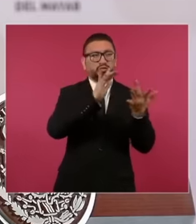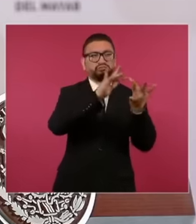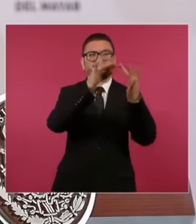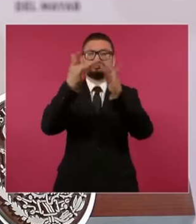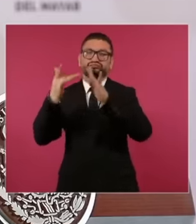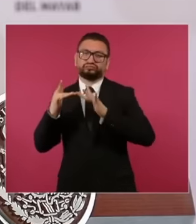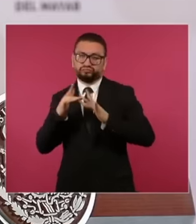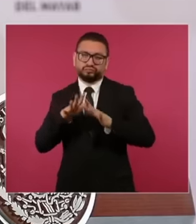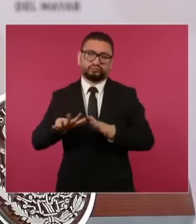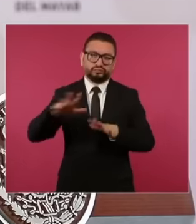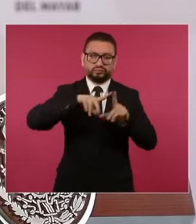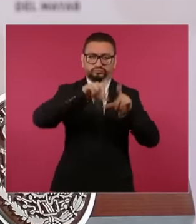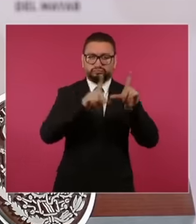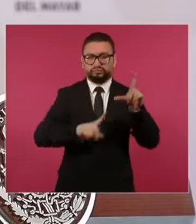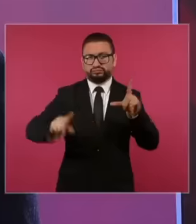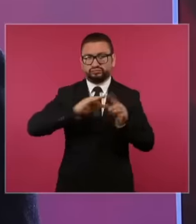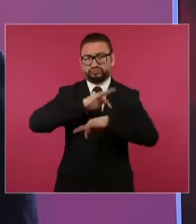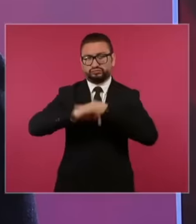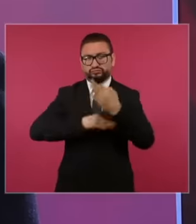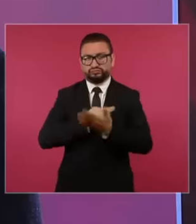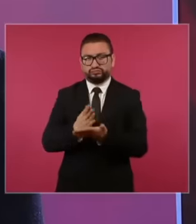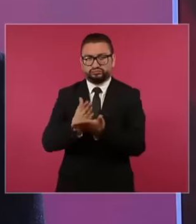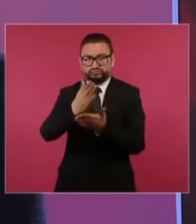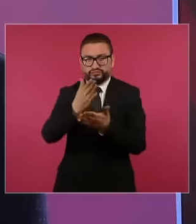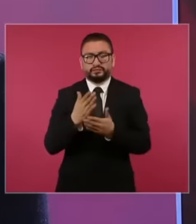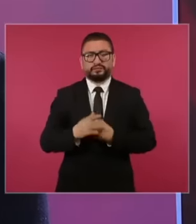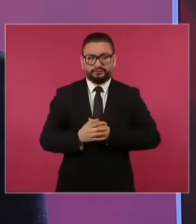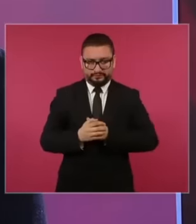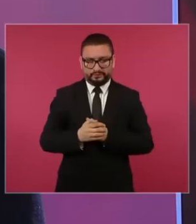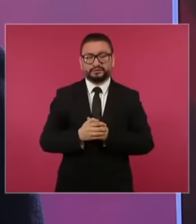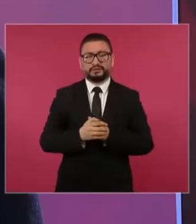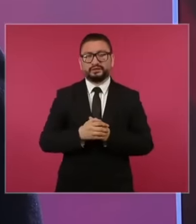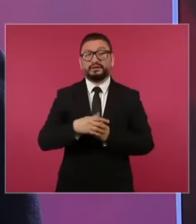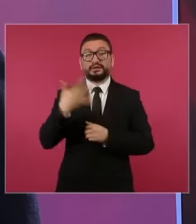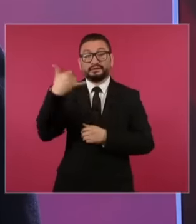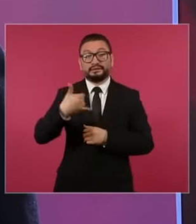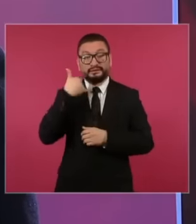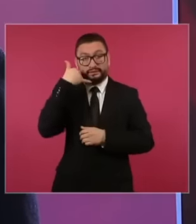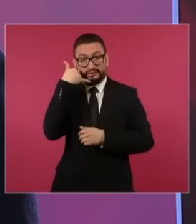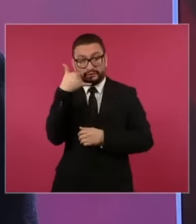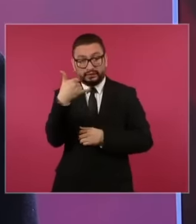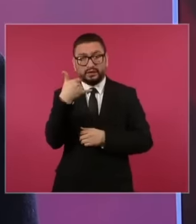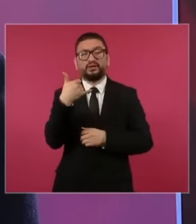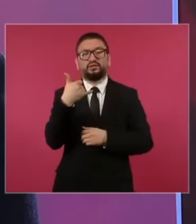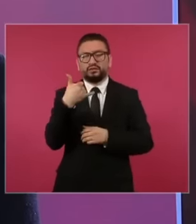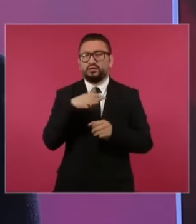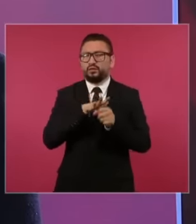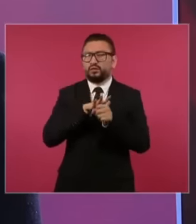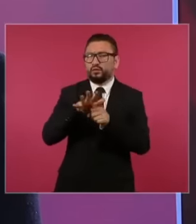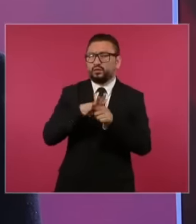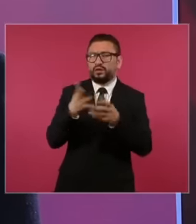for the entire country in the case of telephone coverage, the strategy that was followed to carry